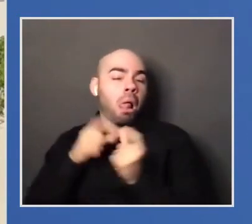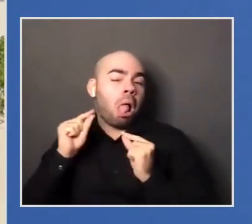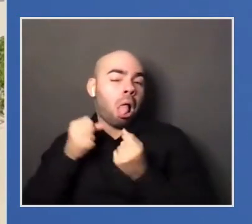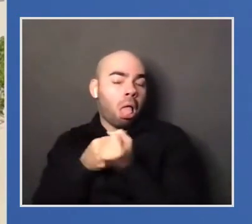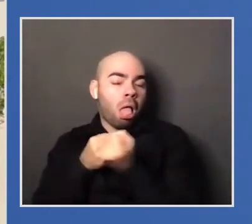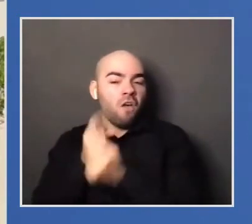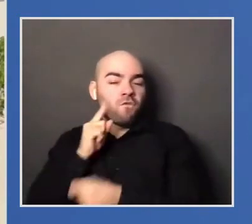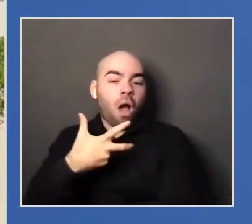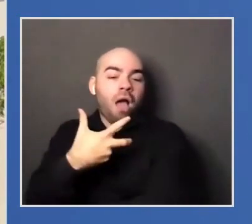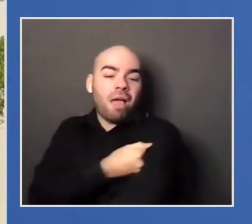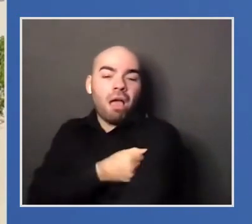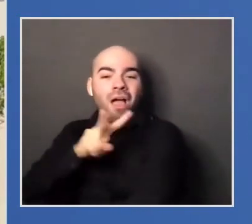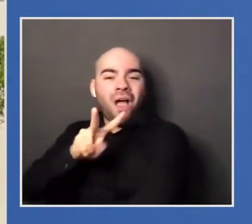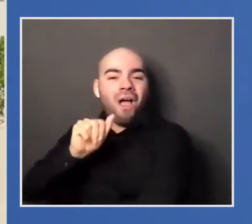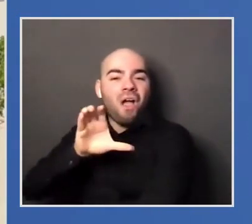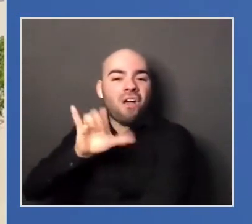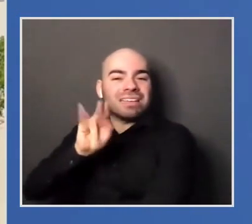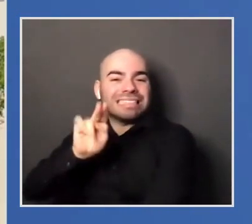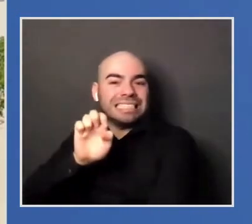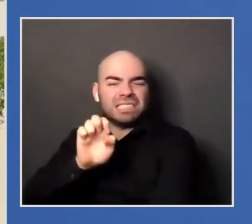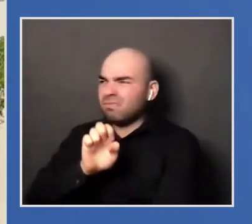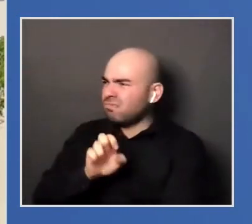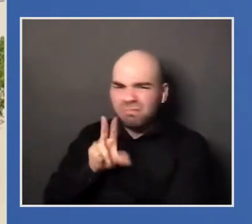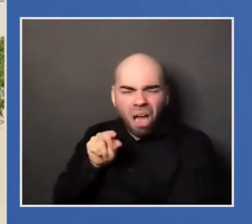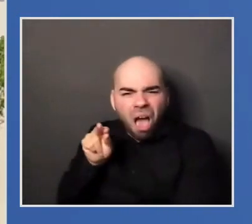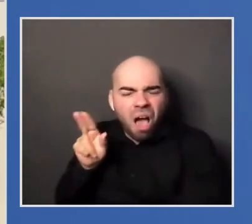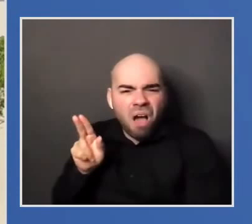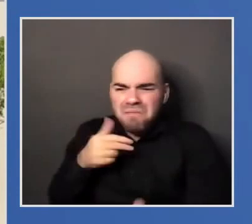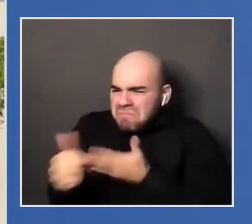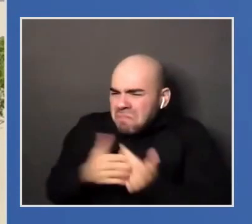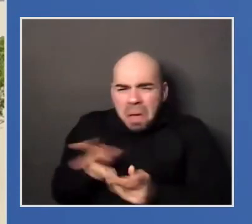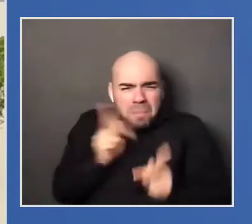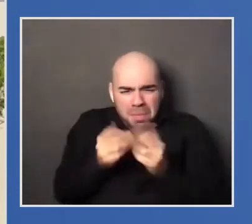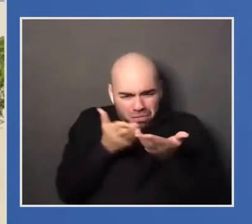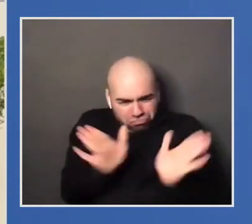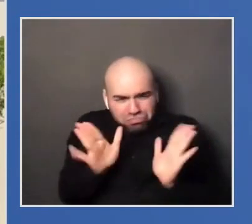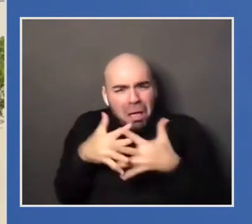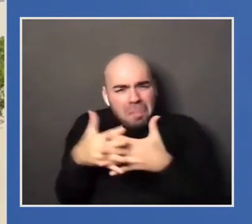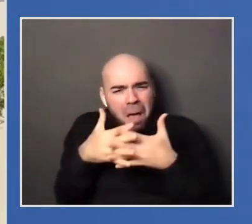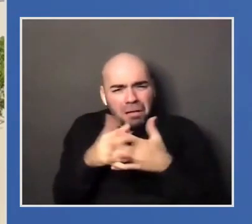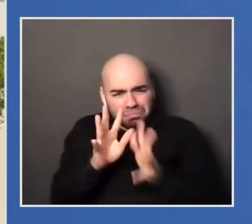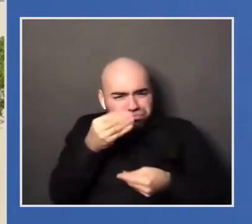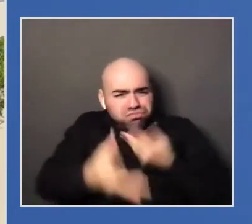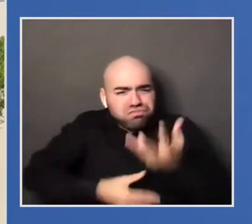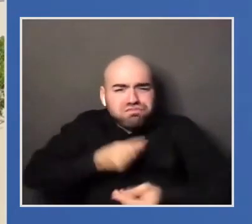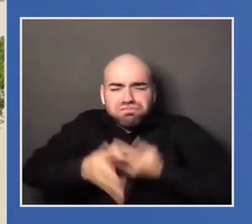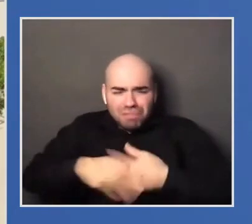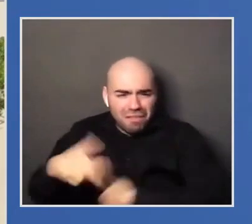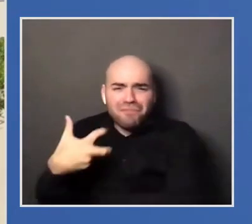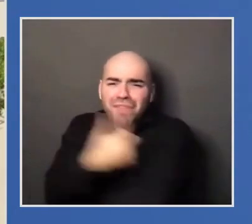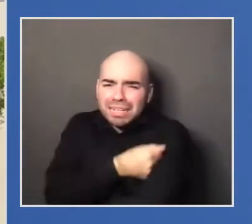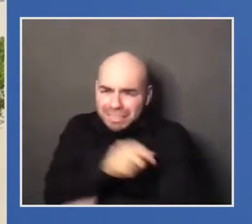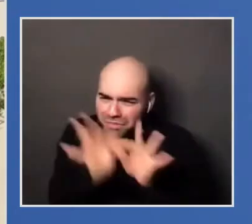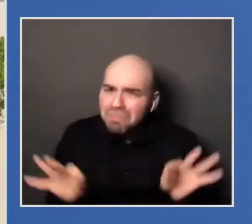AND MAKE SURE EVERYONE YOU KNOW